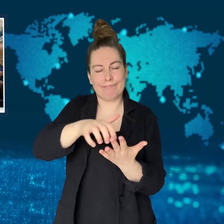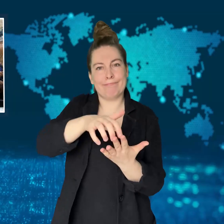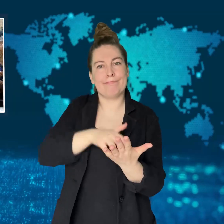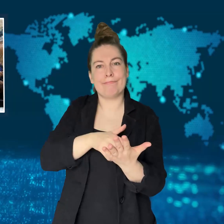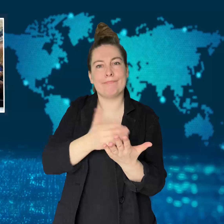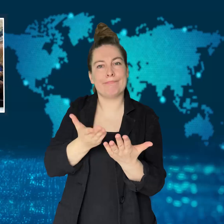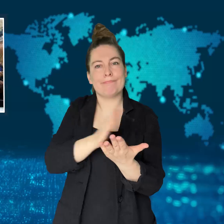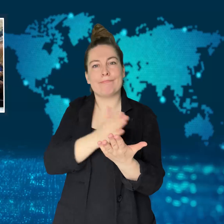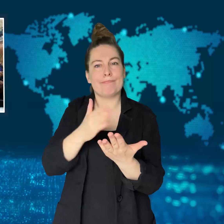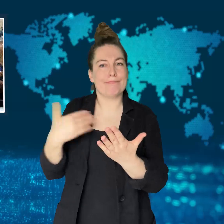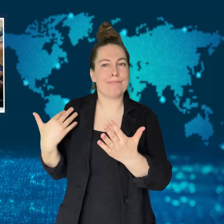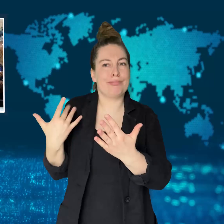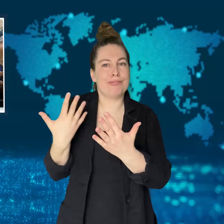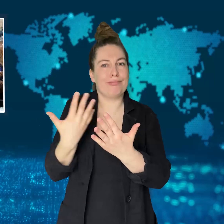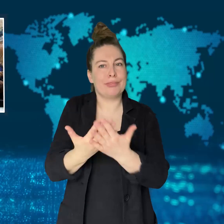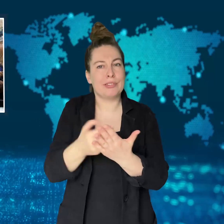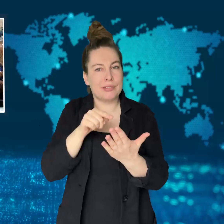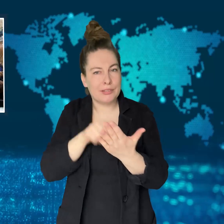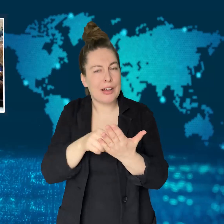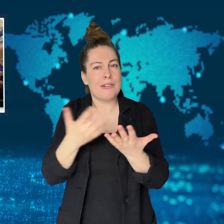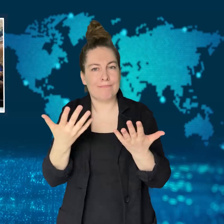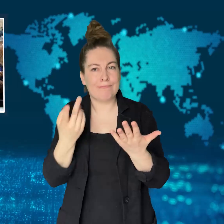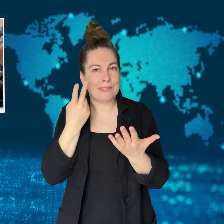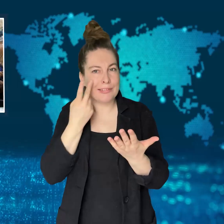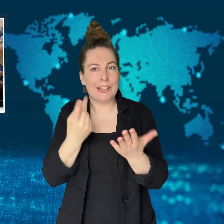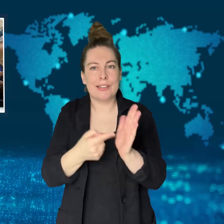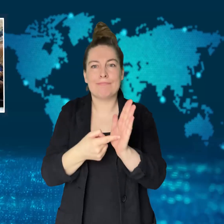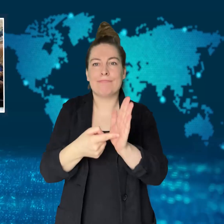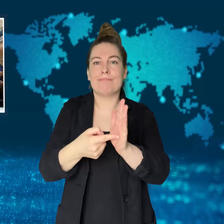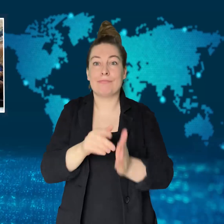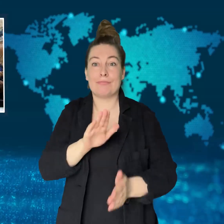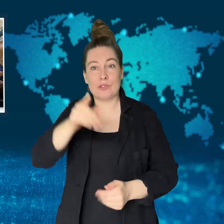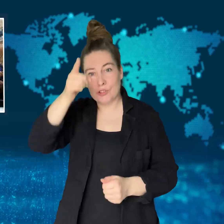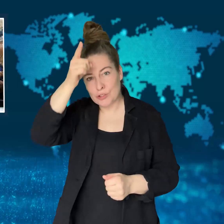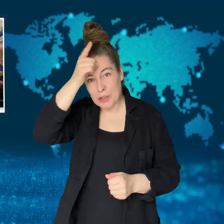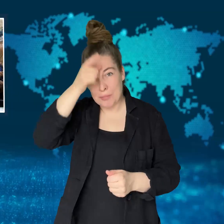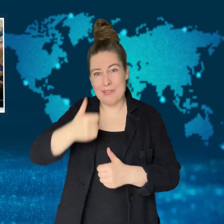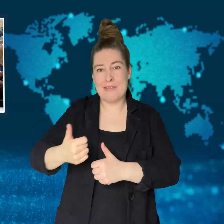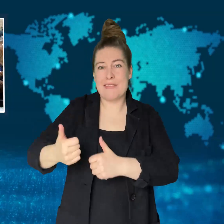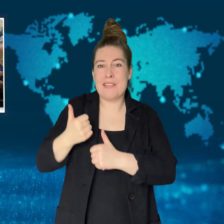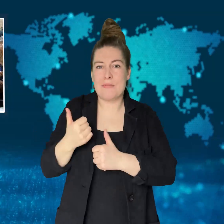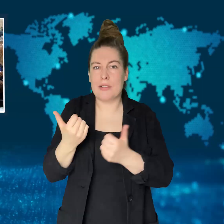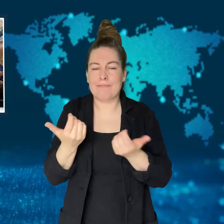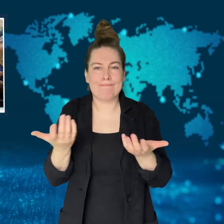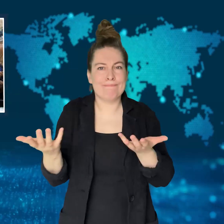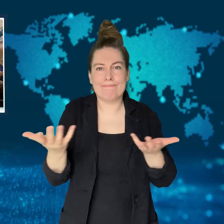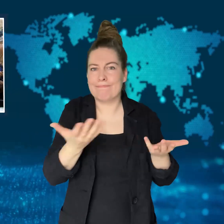was lacking in recruitment numbers.